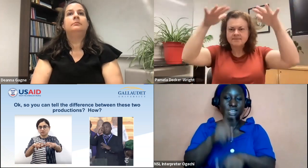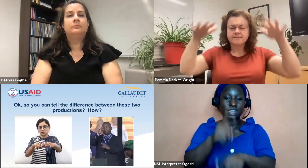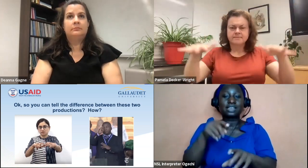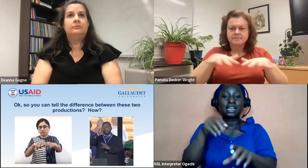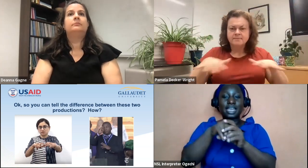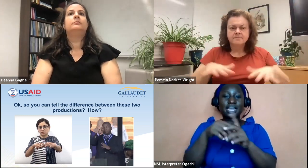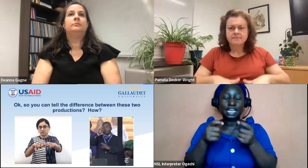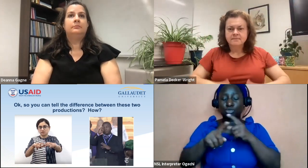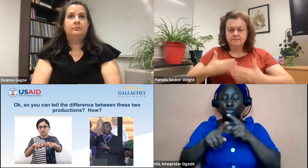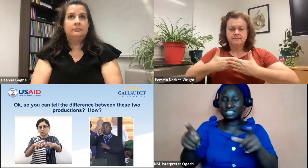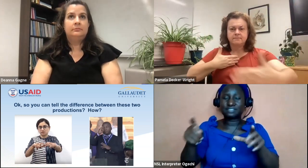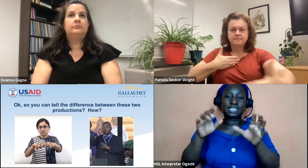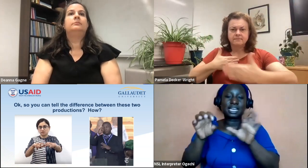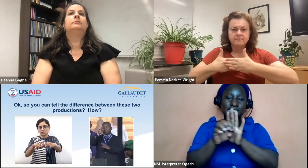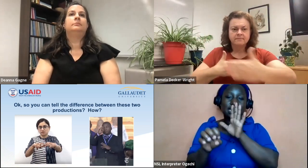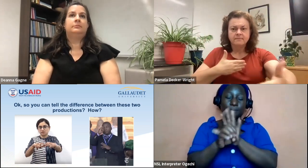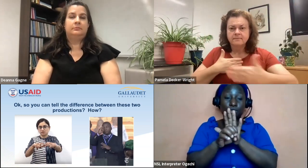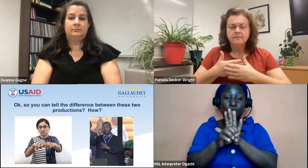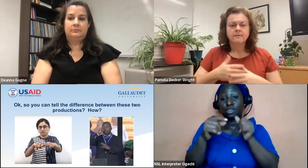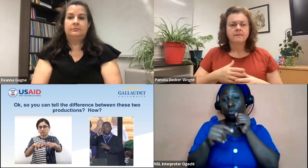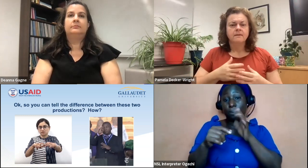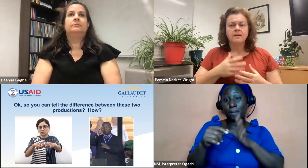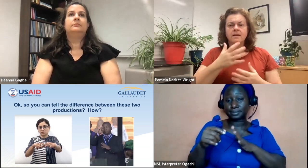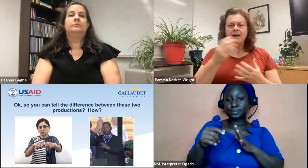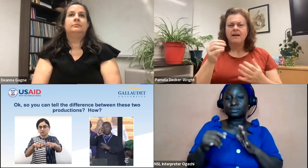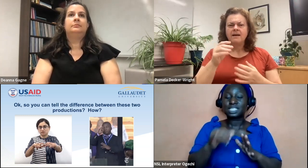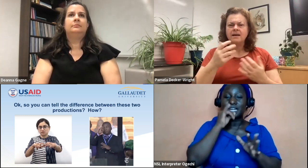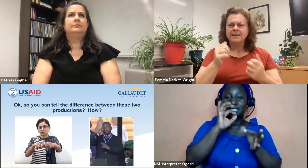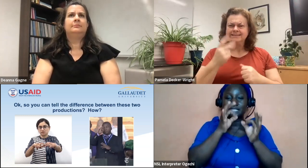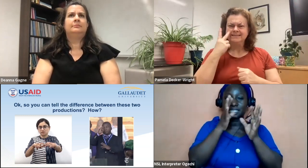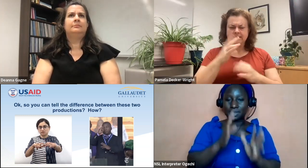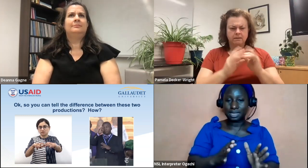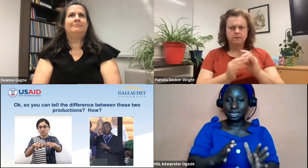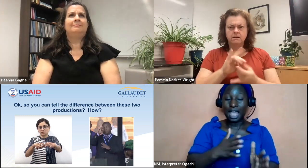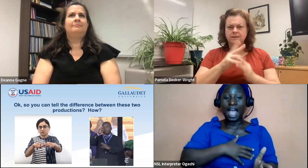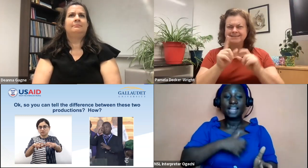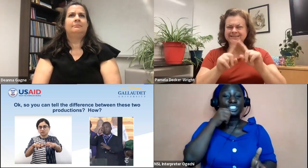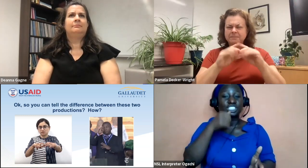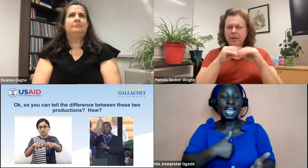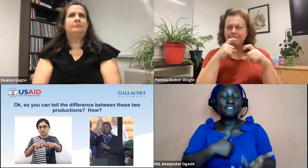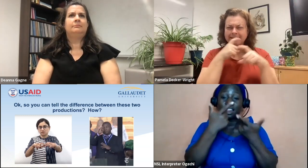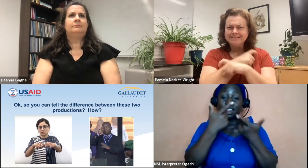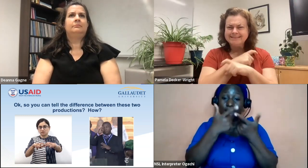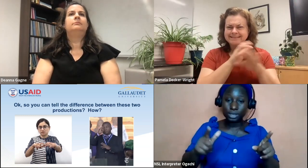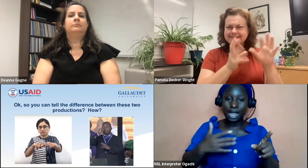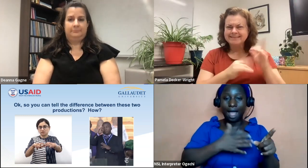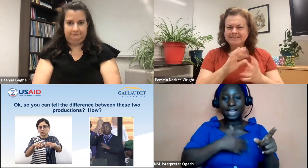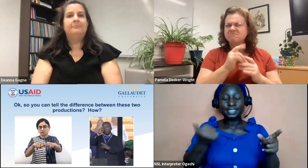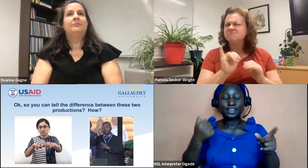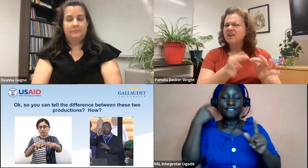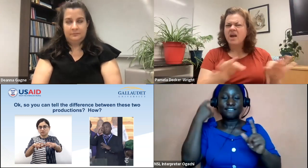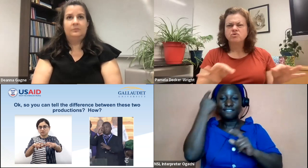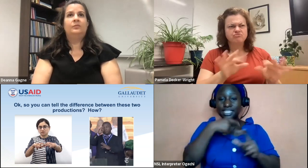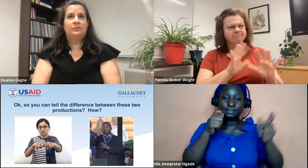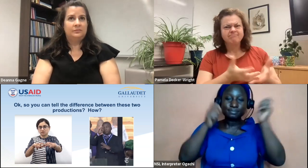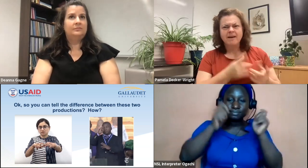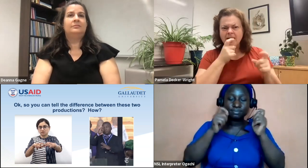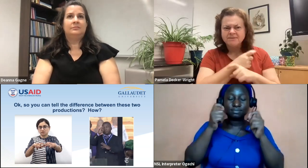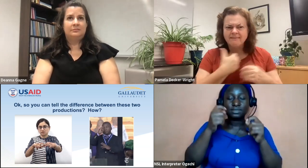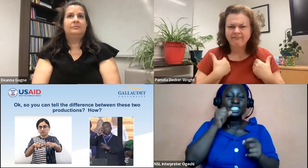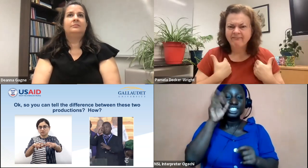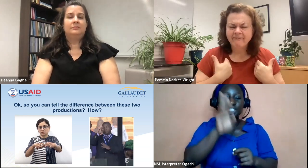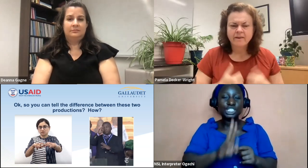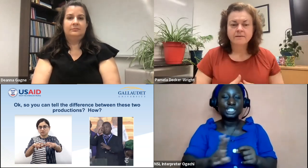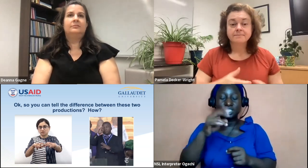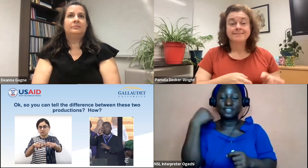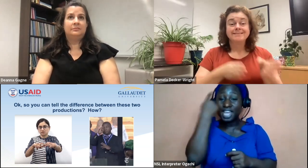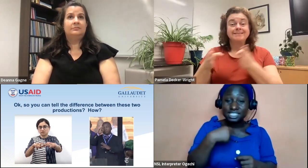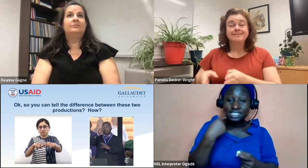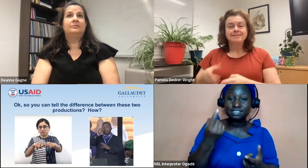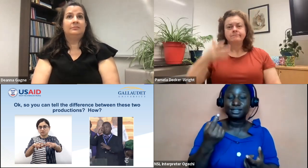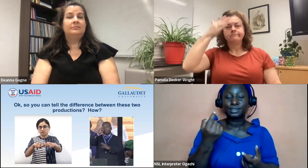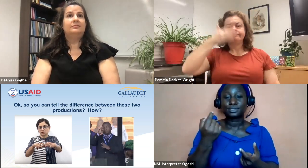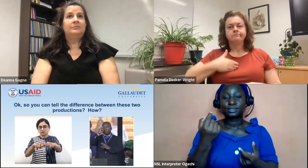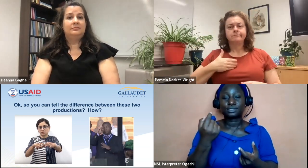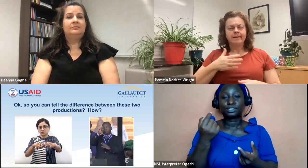facial expressions. Gamma. She's using faith to represent things, and you can see there's a lot of complex language going on there. It's a clear example of language